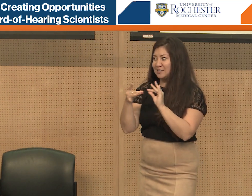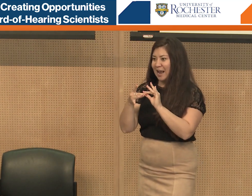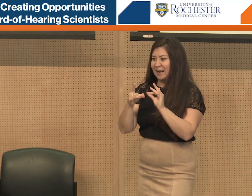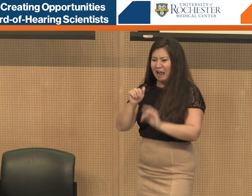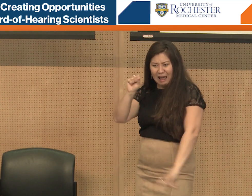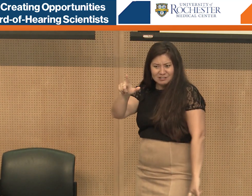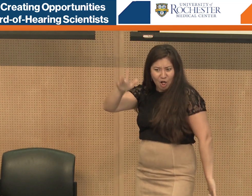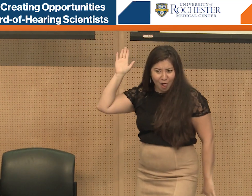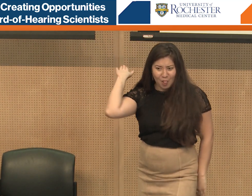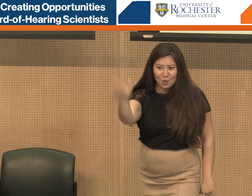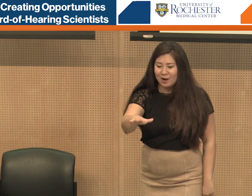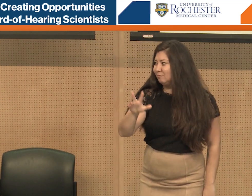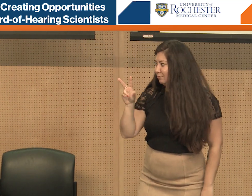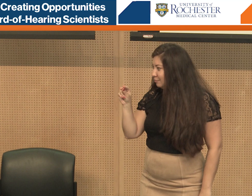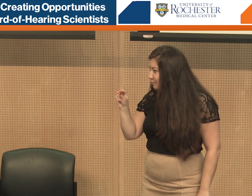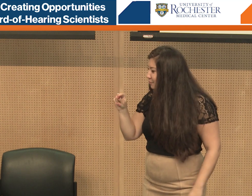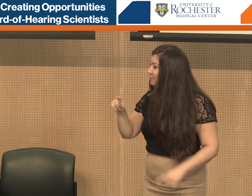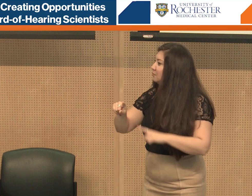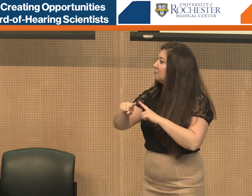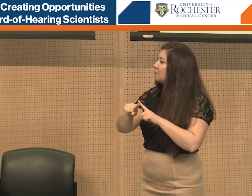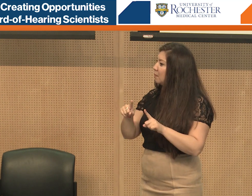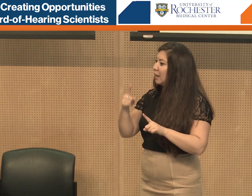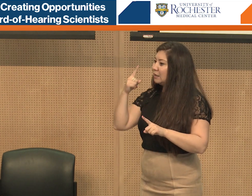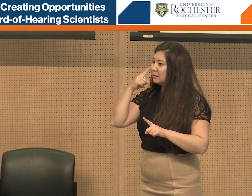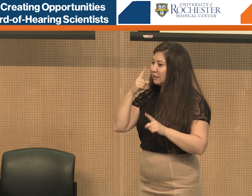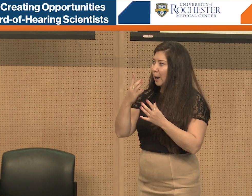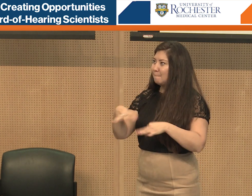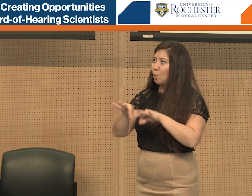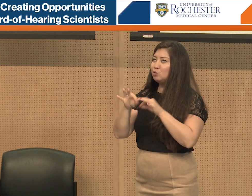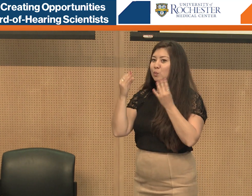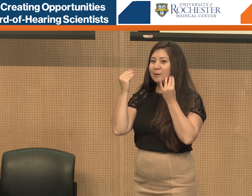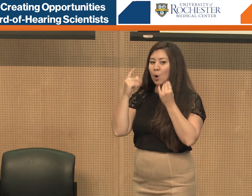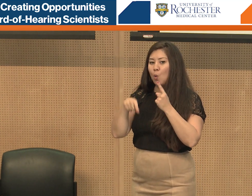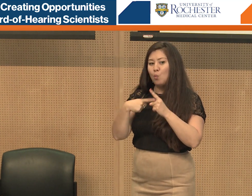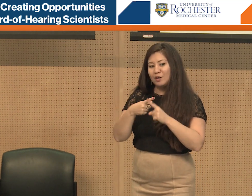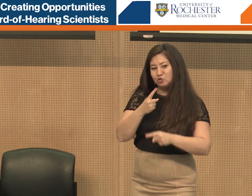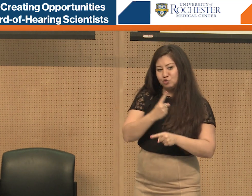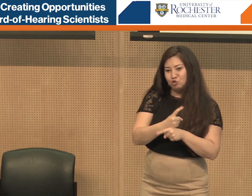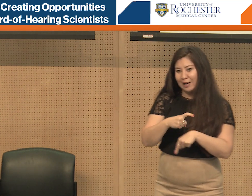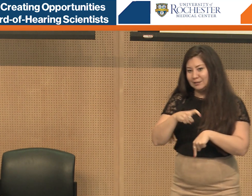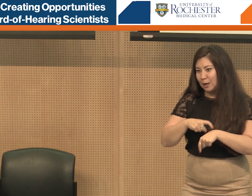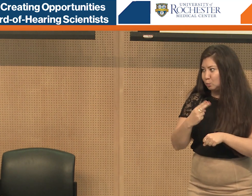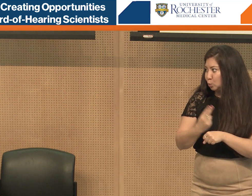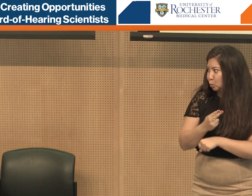communicate what people are seeing. And I think that there is